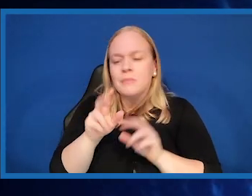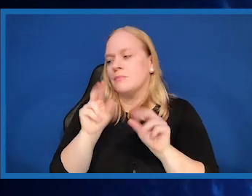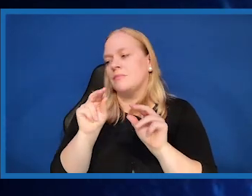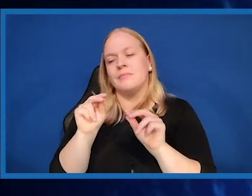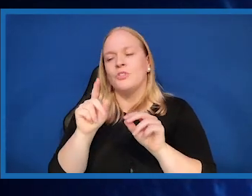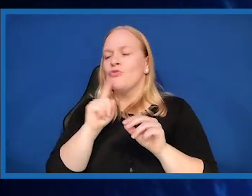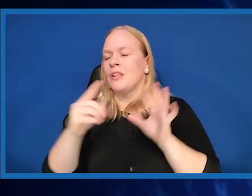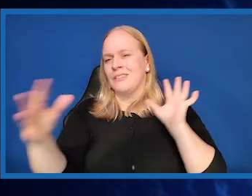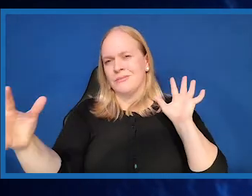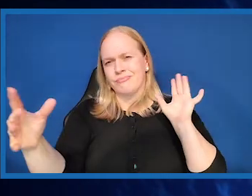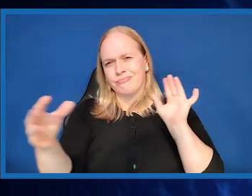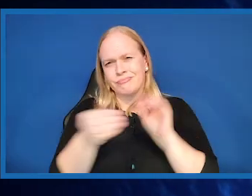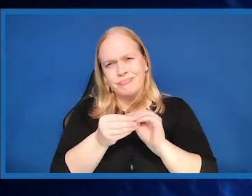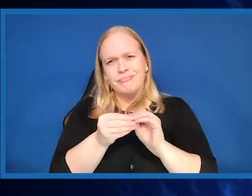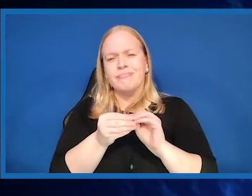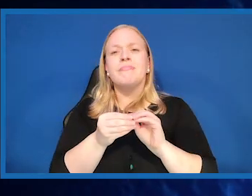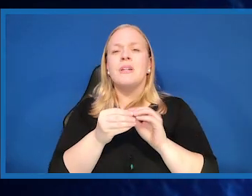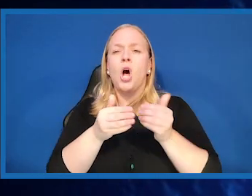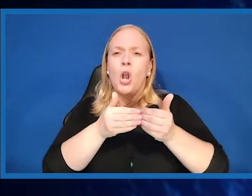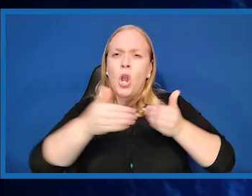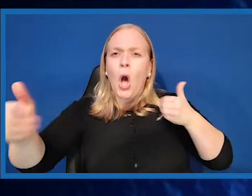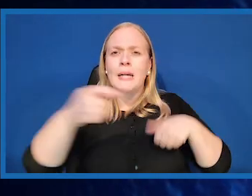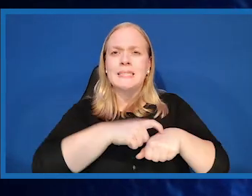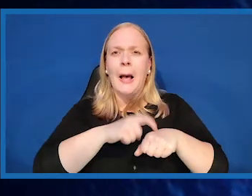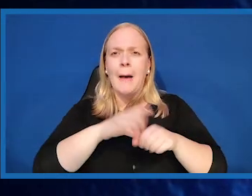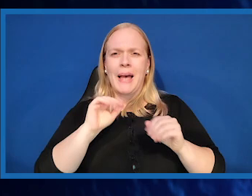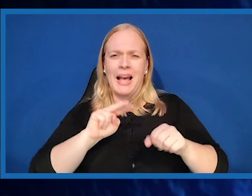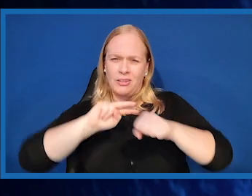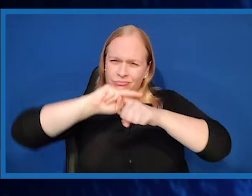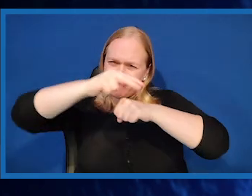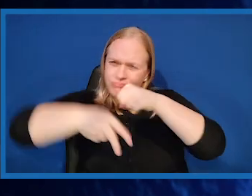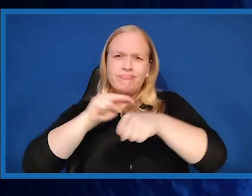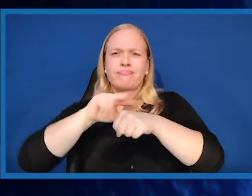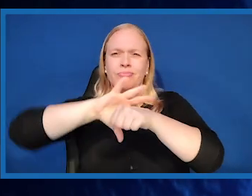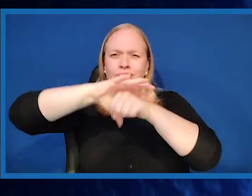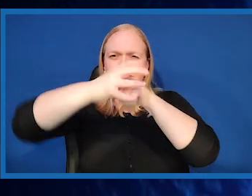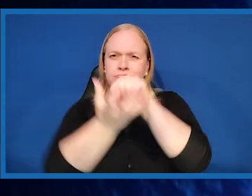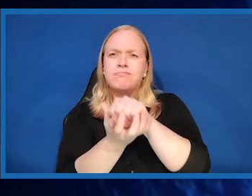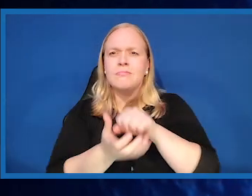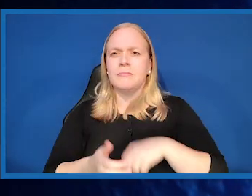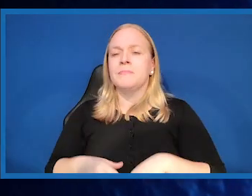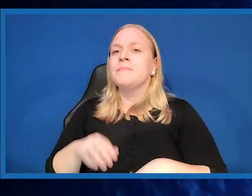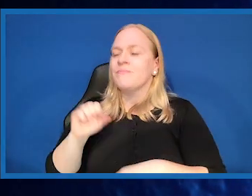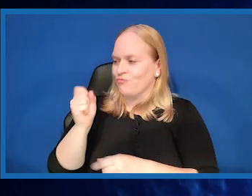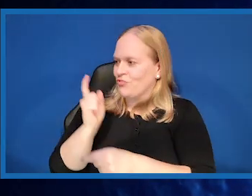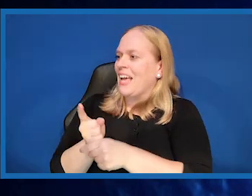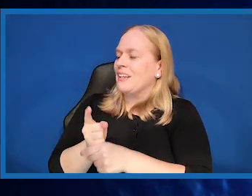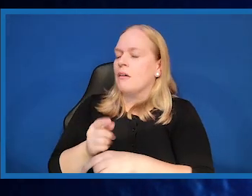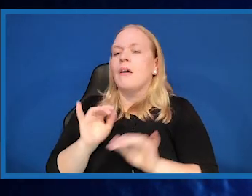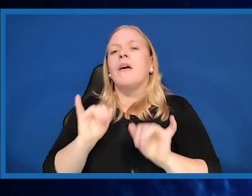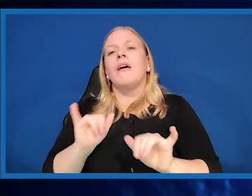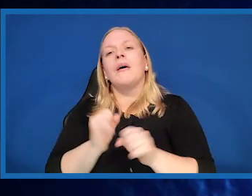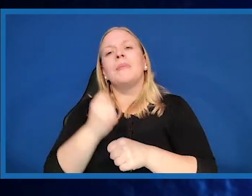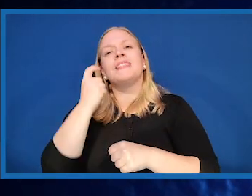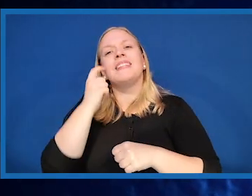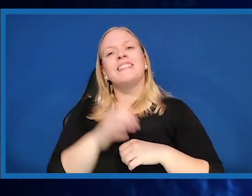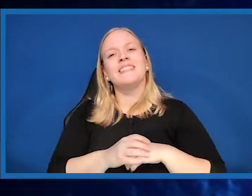UH-UH THE BIG PICTURE OVER A LONG PERIOD OF TIME-- EXACTLY. ON AVERAGE. YEAH. YEAH, THAT MAKES TOTAL SENSE. YEAH, SO NOW I WANNA TALK ABOUT SOMETHING